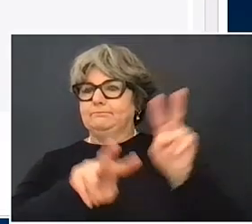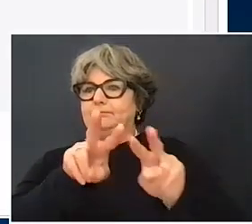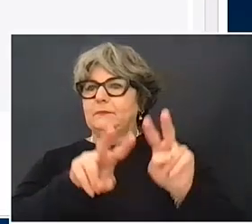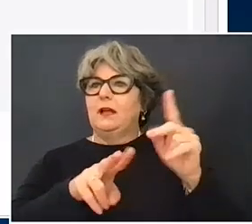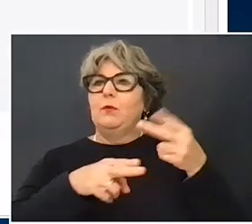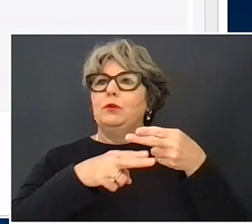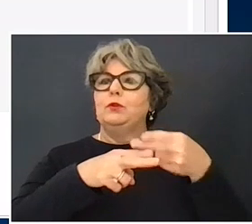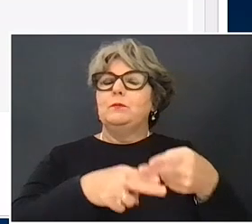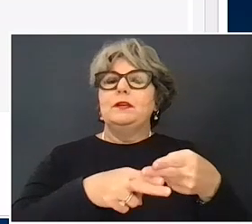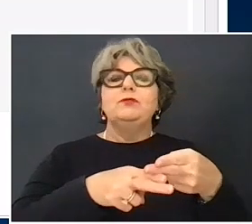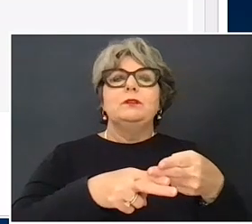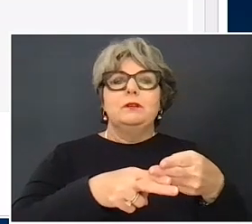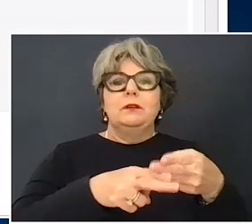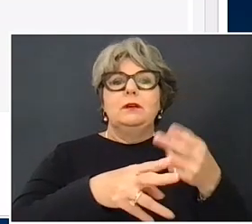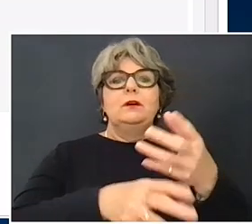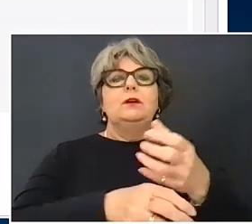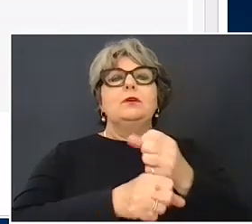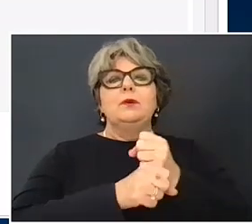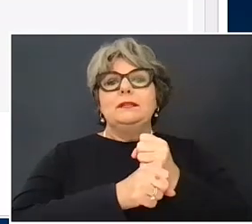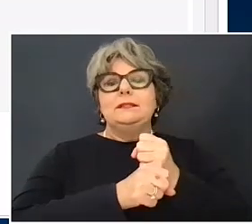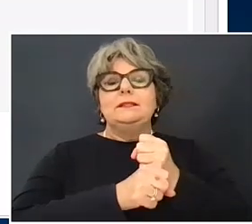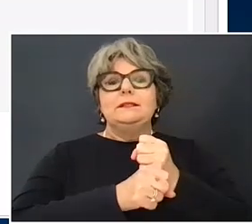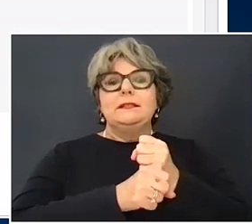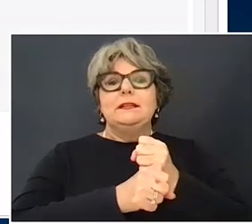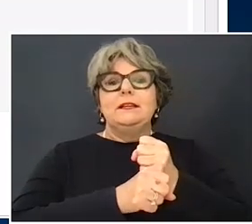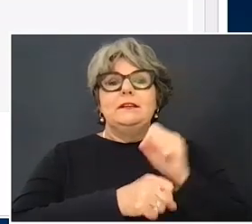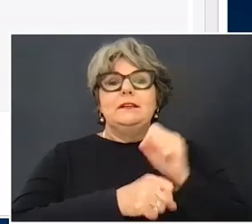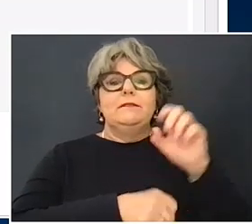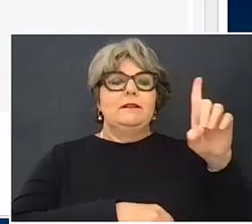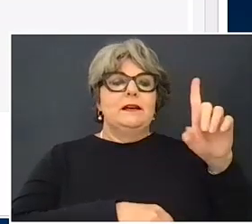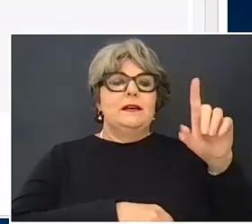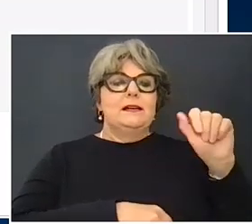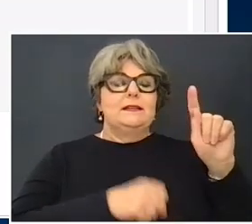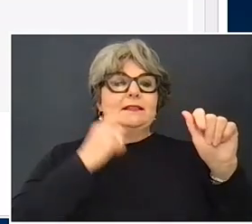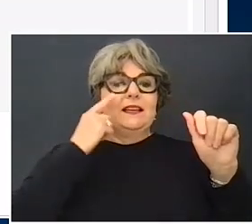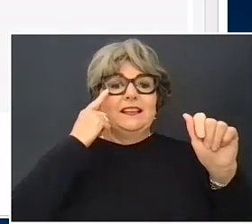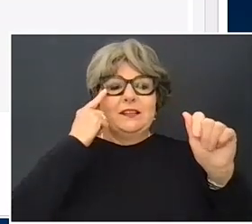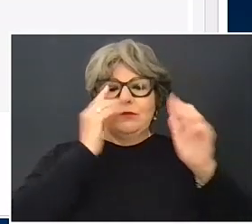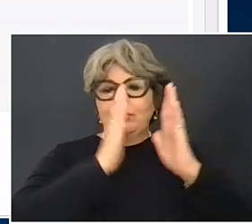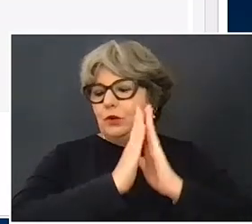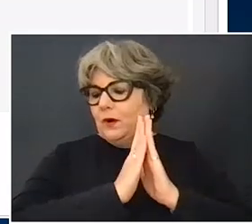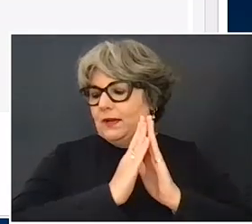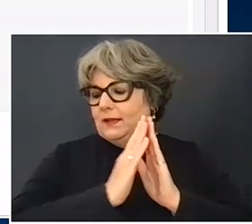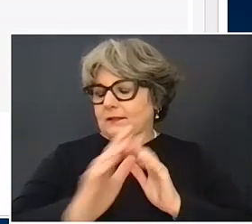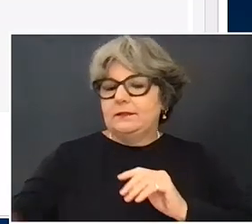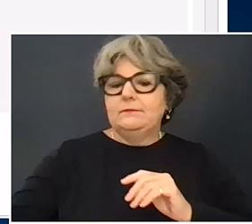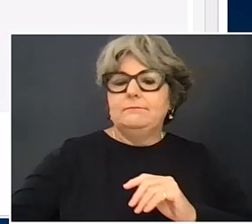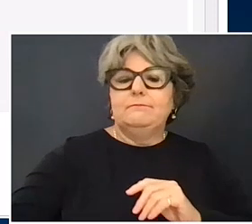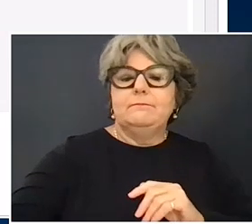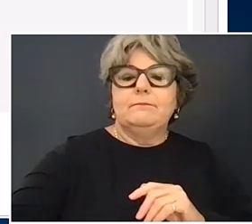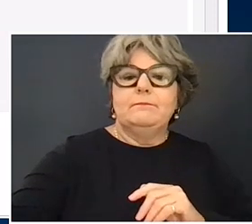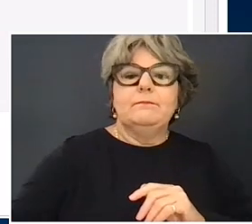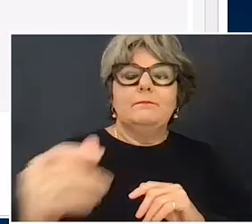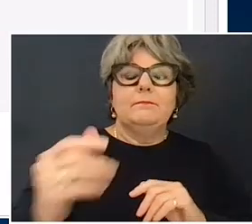we did receive a data request here that I was going to talk about yesterday. But again, we ran out of time.